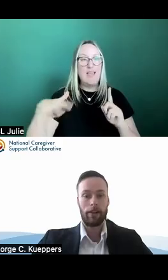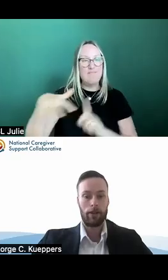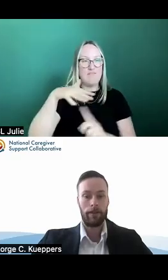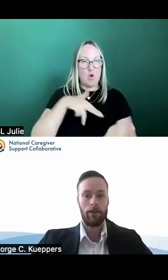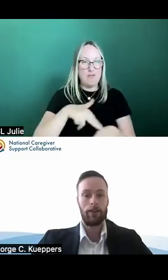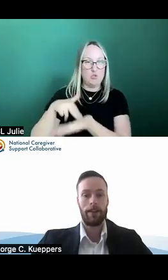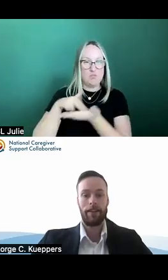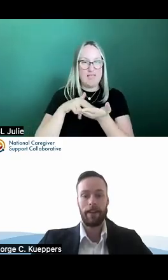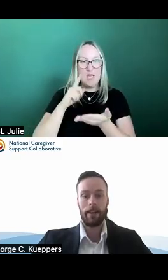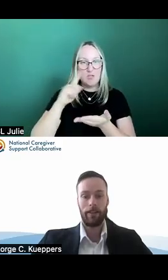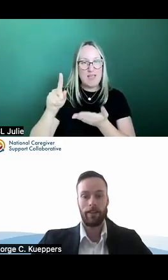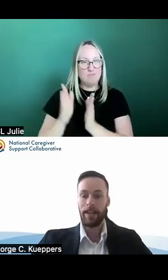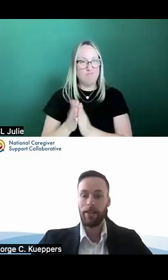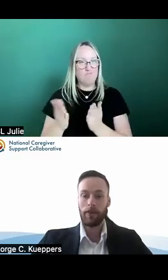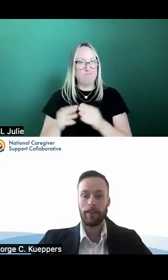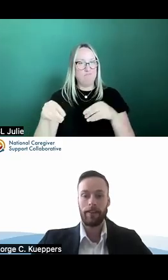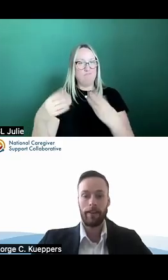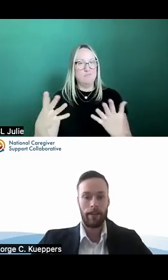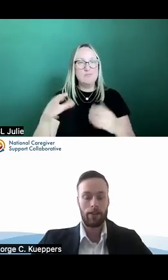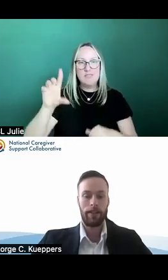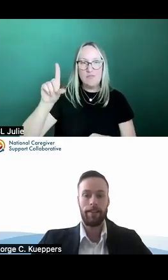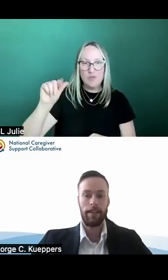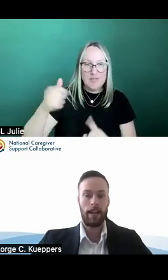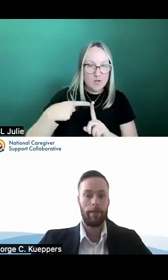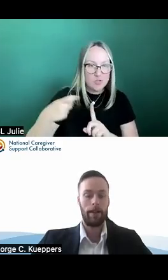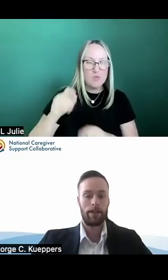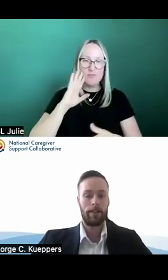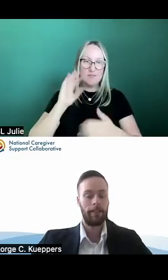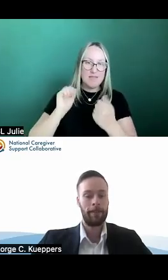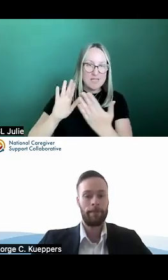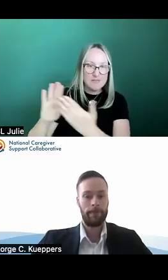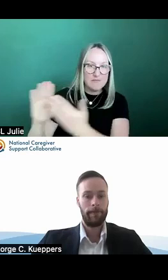and literature reviews to identify caregiving data sources interventions and common measures.